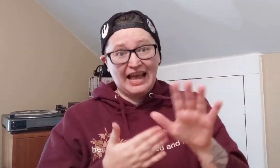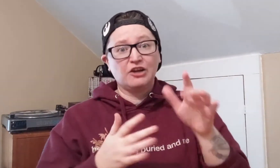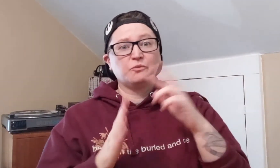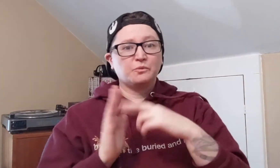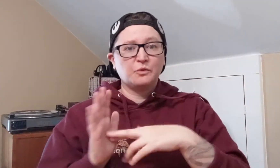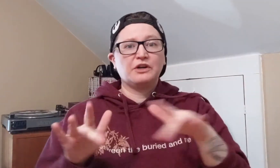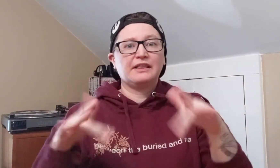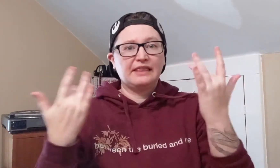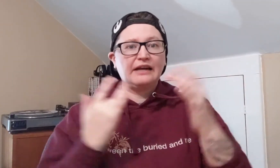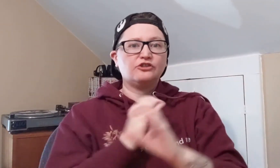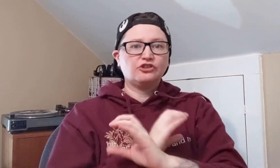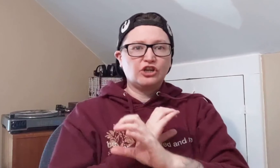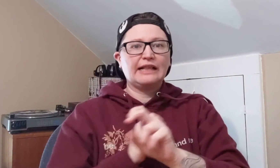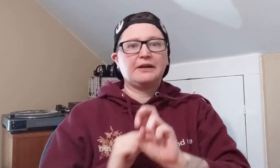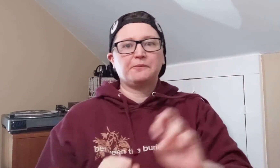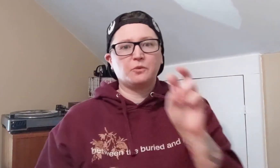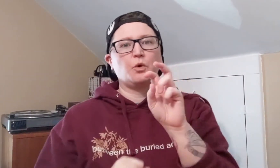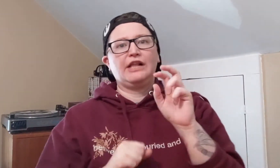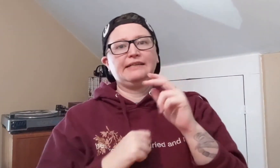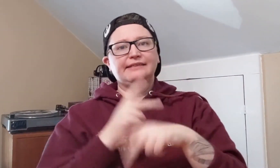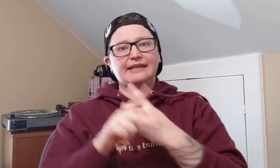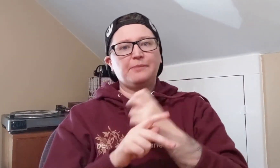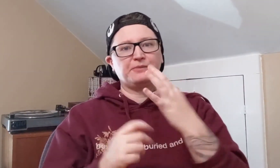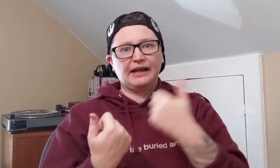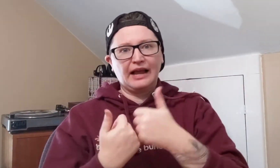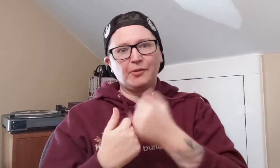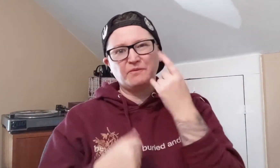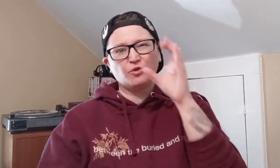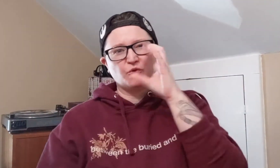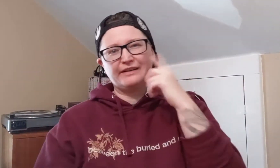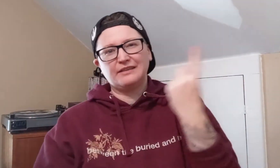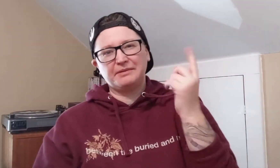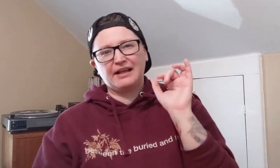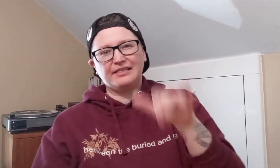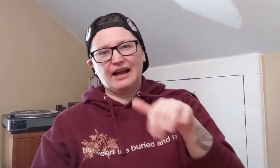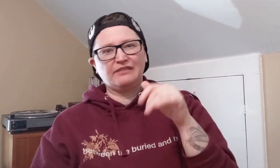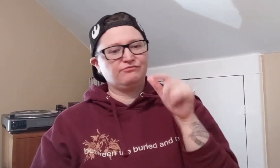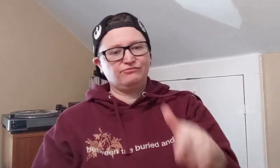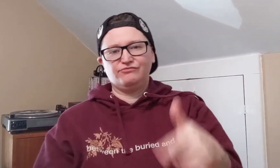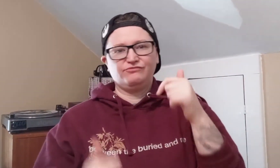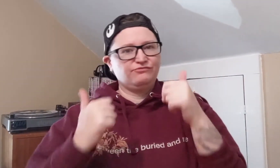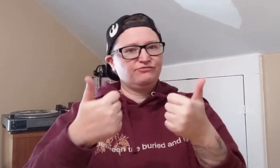this is just a really nice light on rules sort of game for exploration and if that's something that